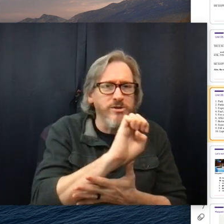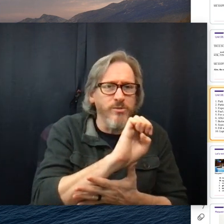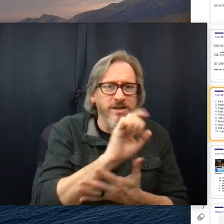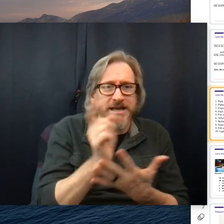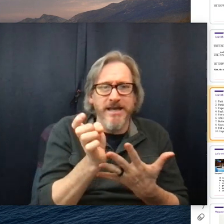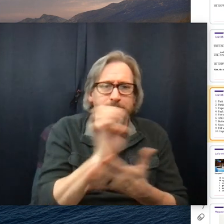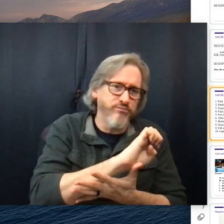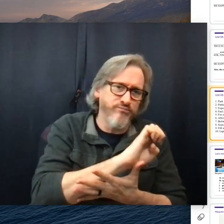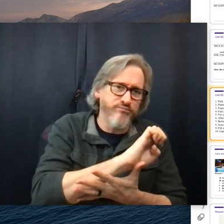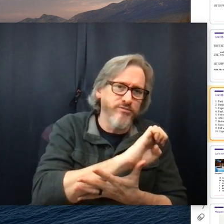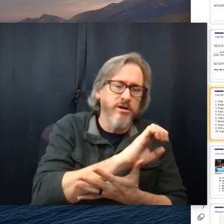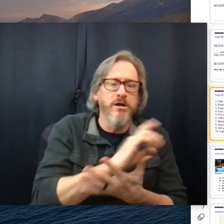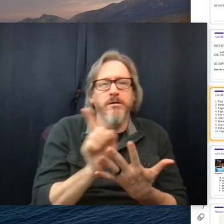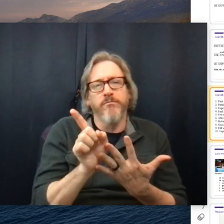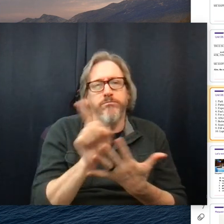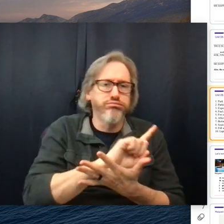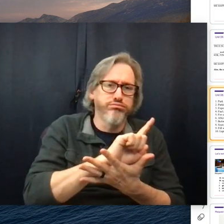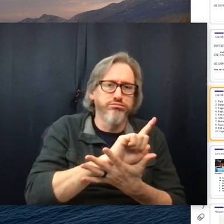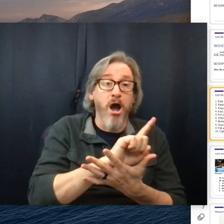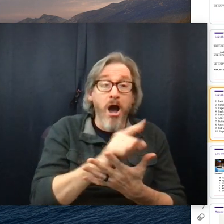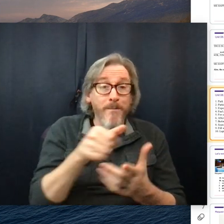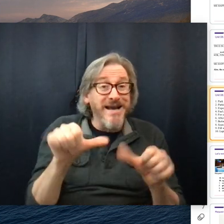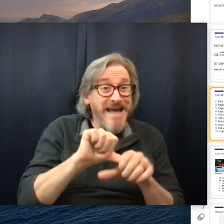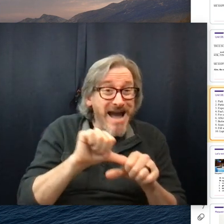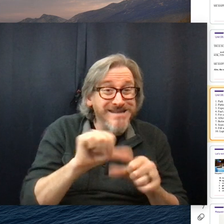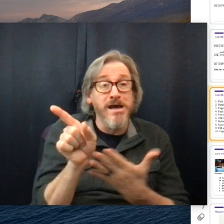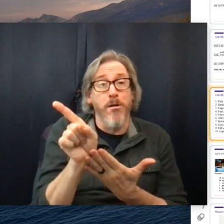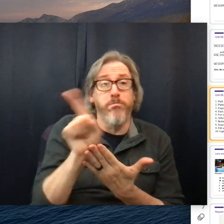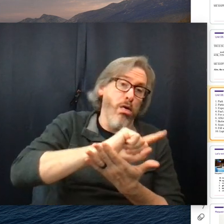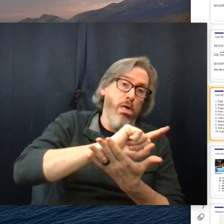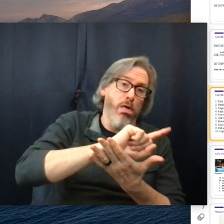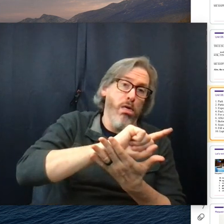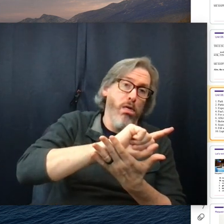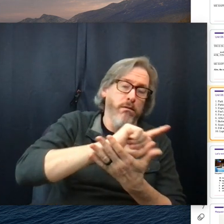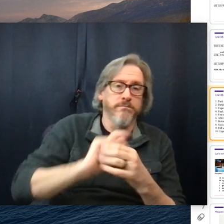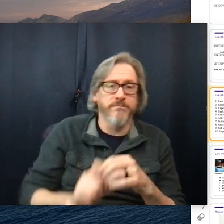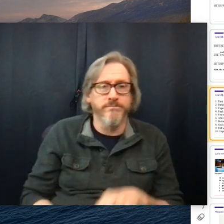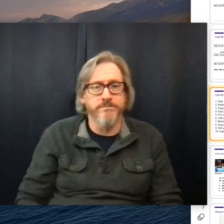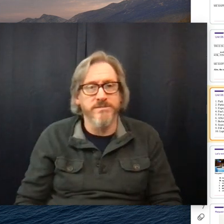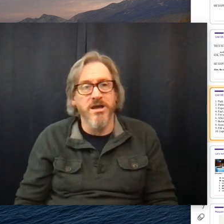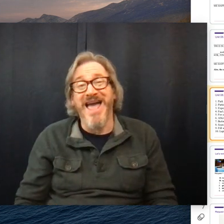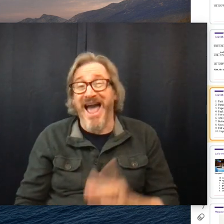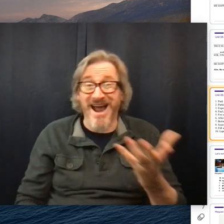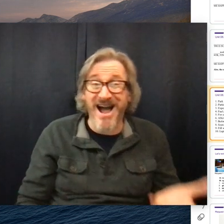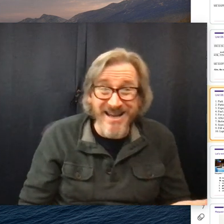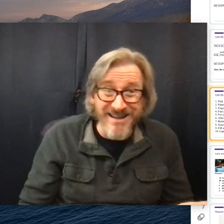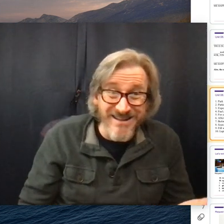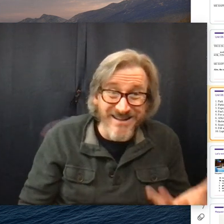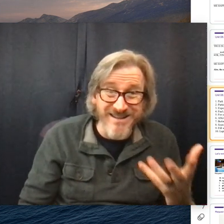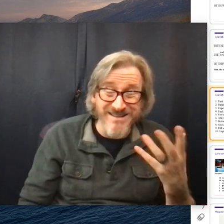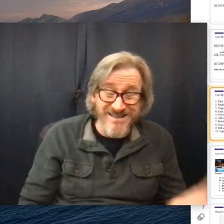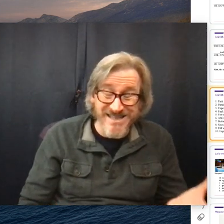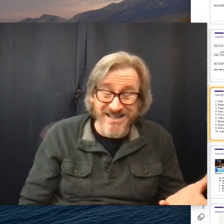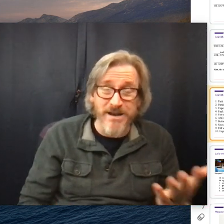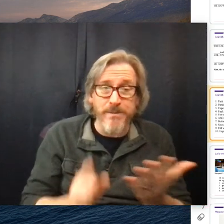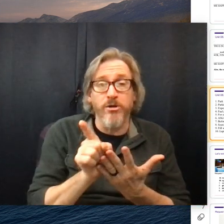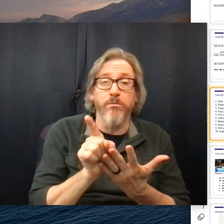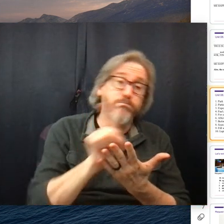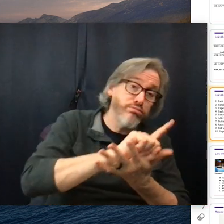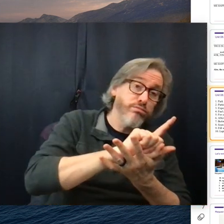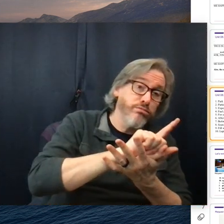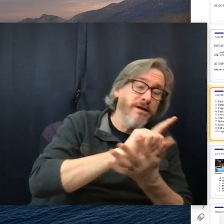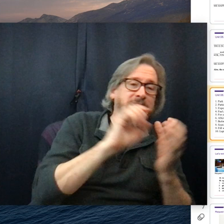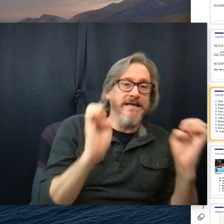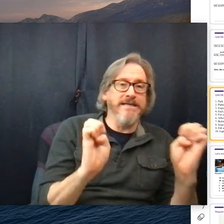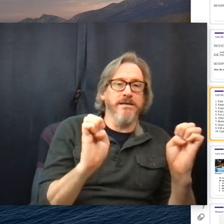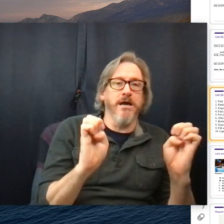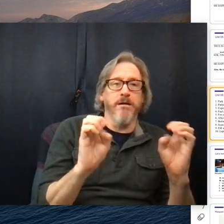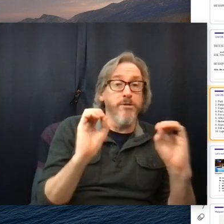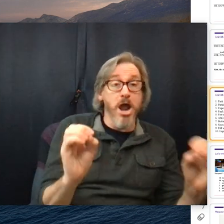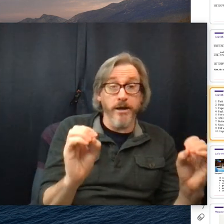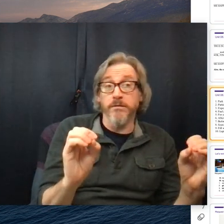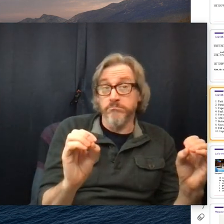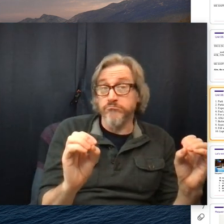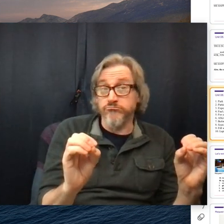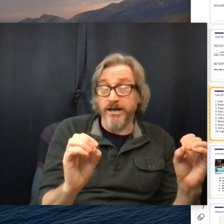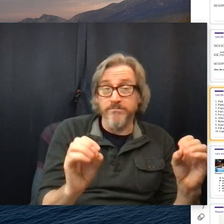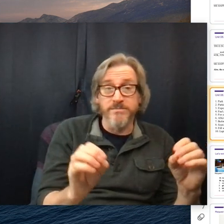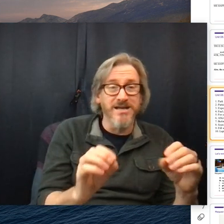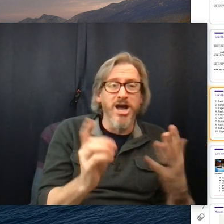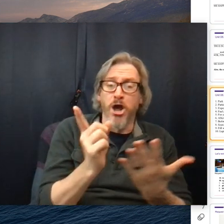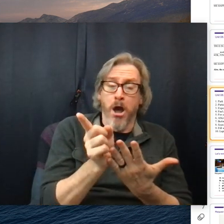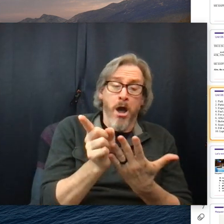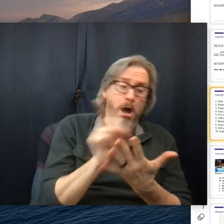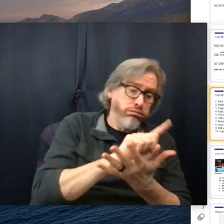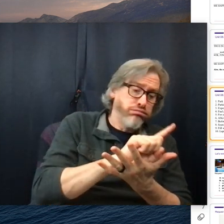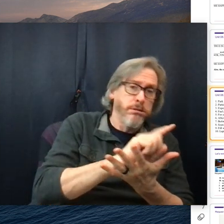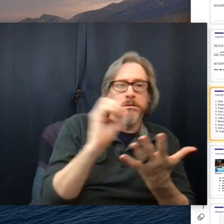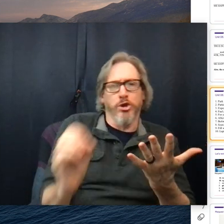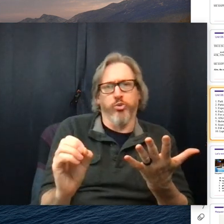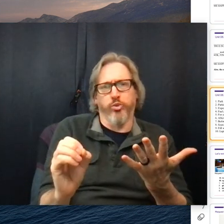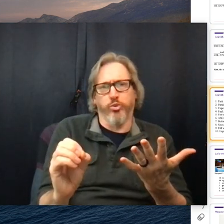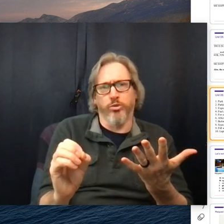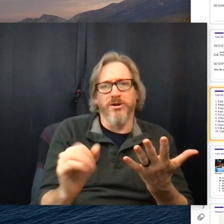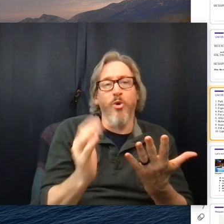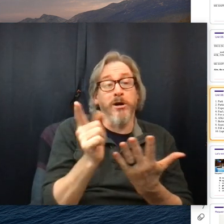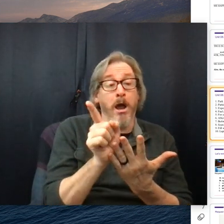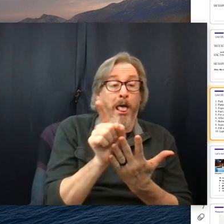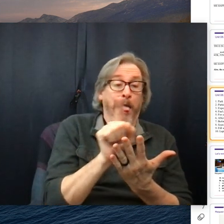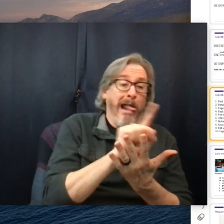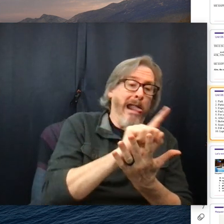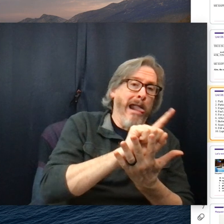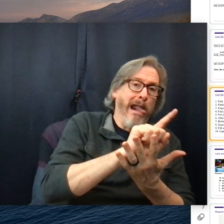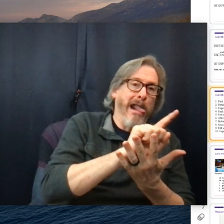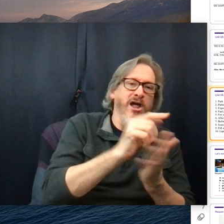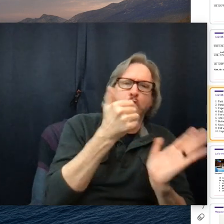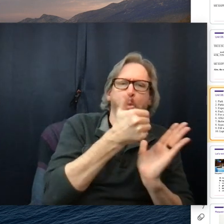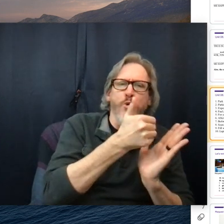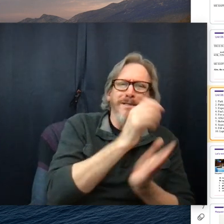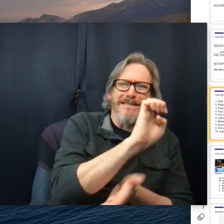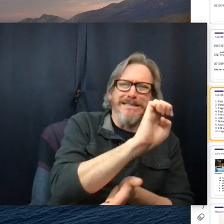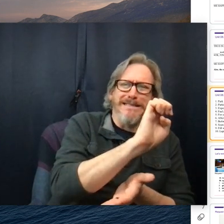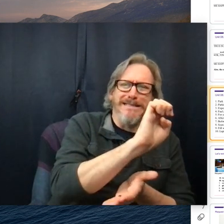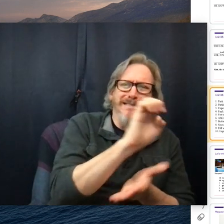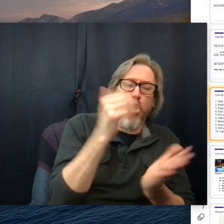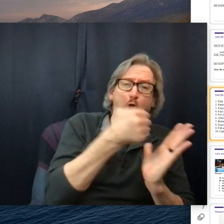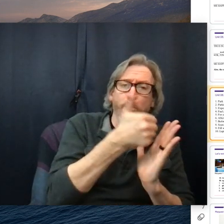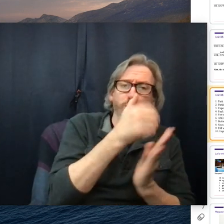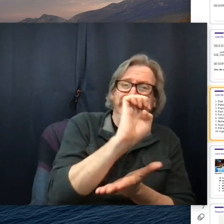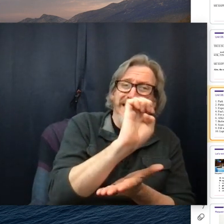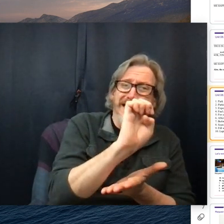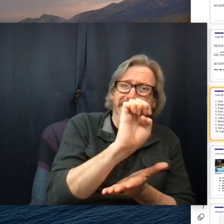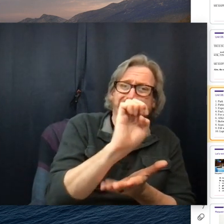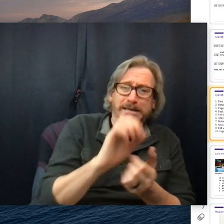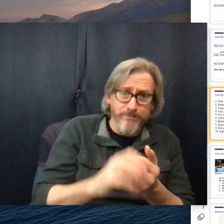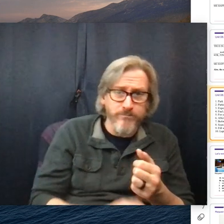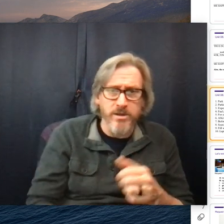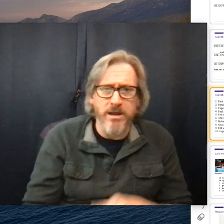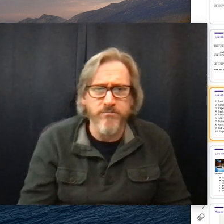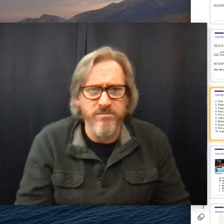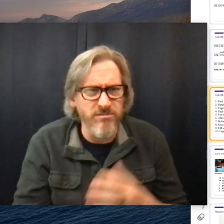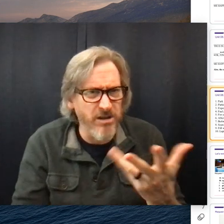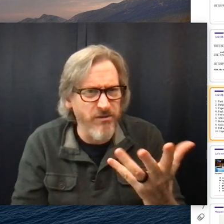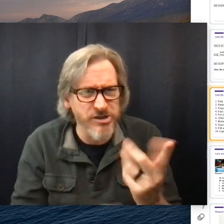do it with an E gas and I see a lot of people go uh none right or almost e little things you